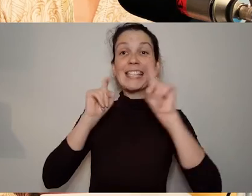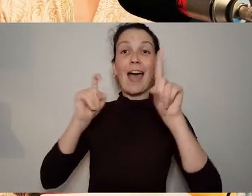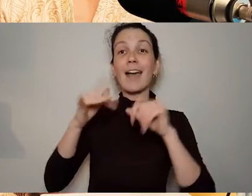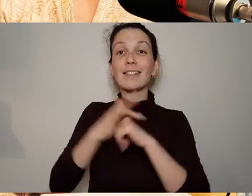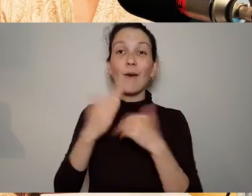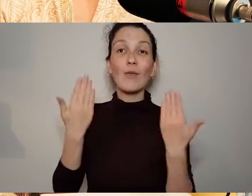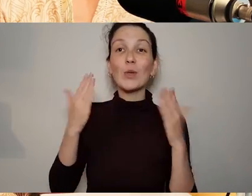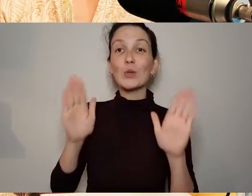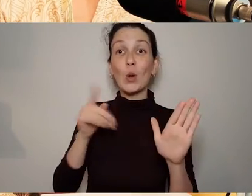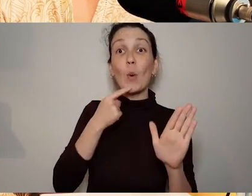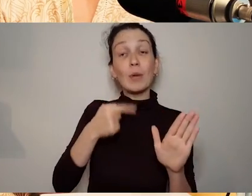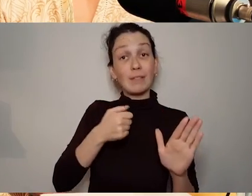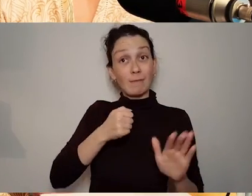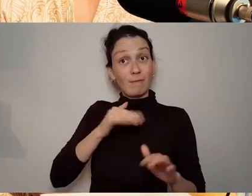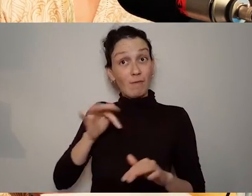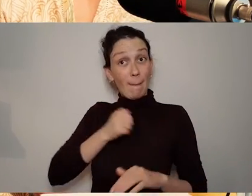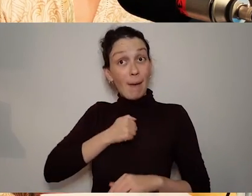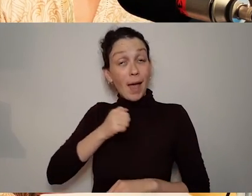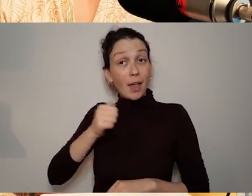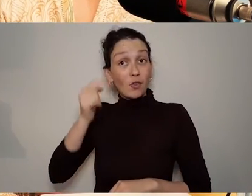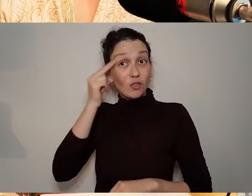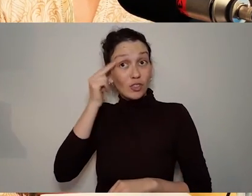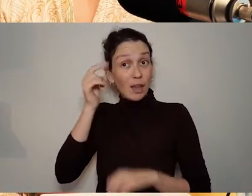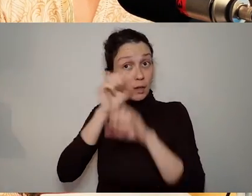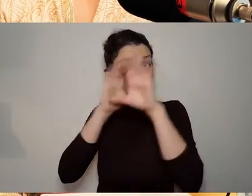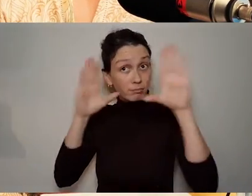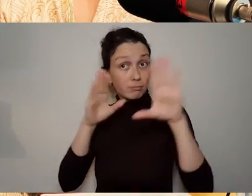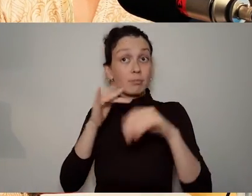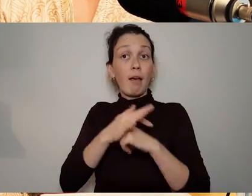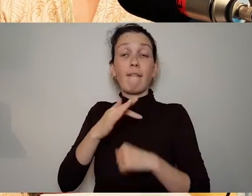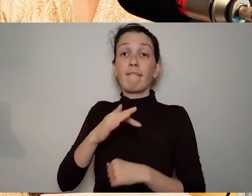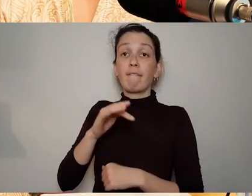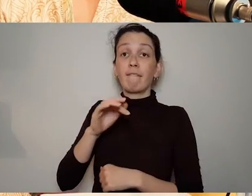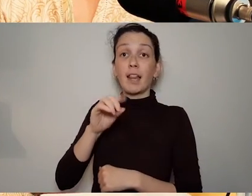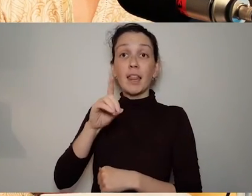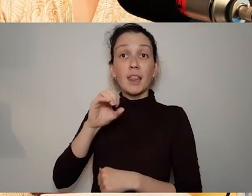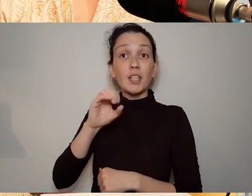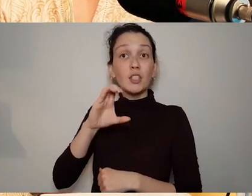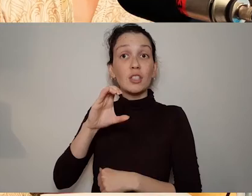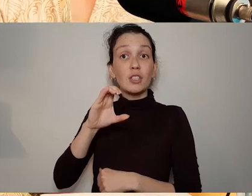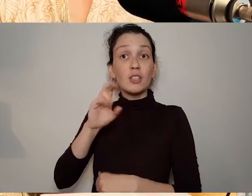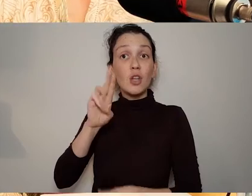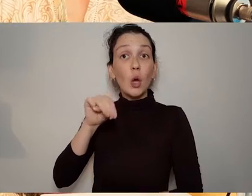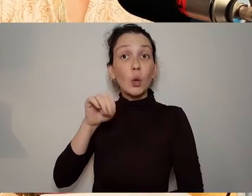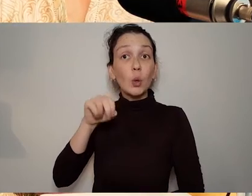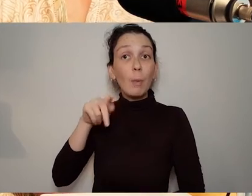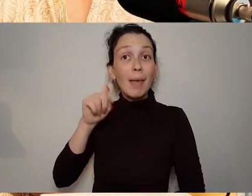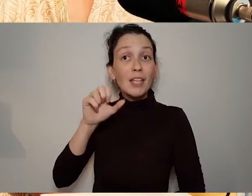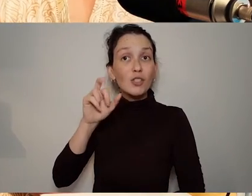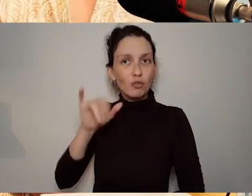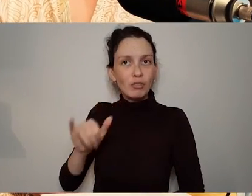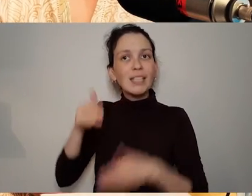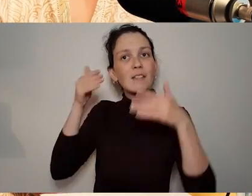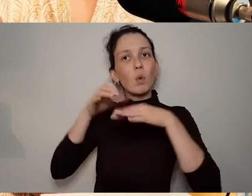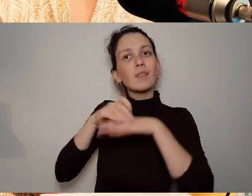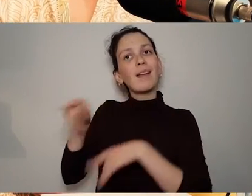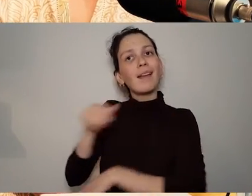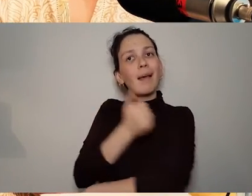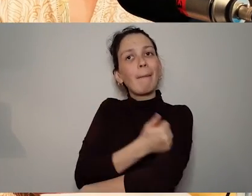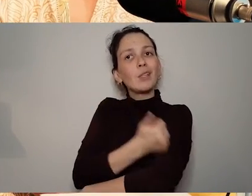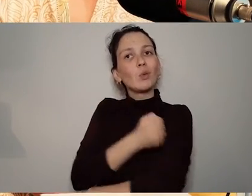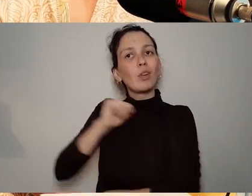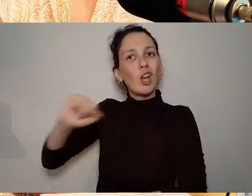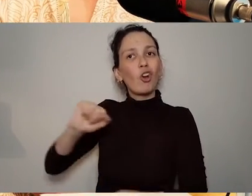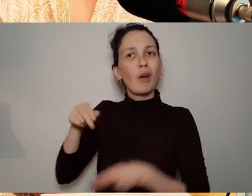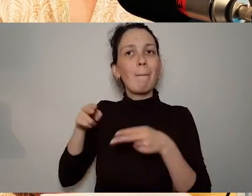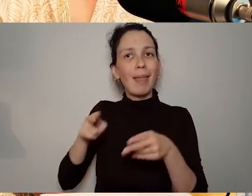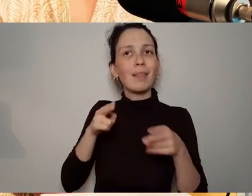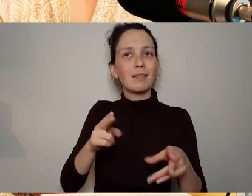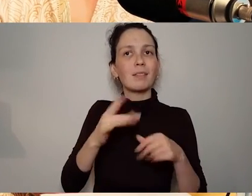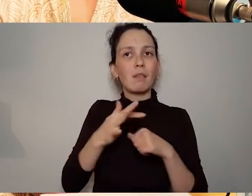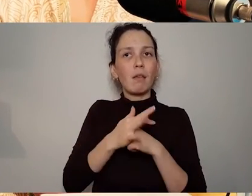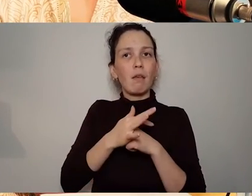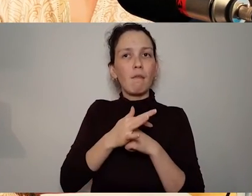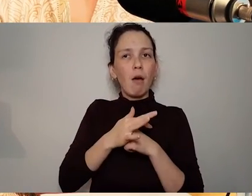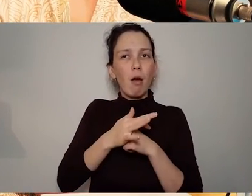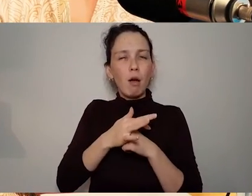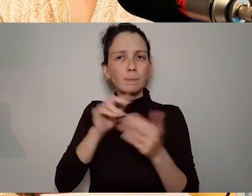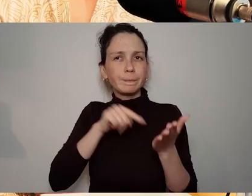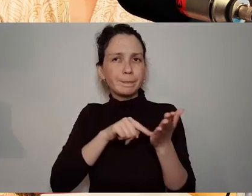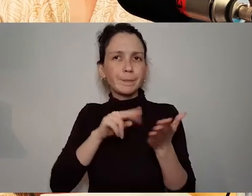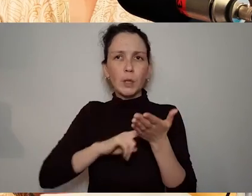inside the text to work as I said from the inside out and we are, we were so fortunate here in SETU